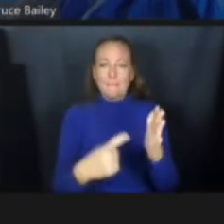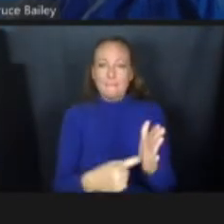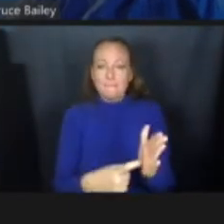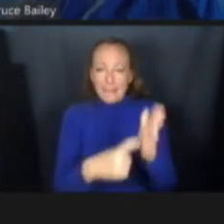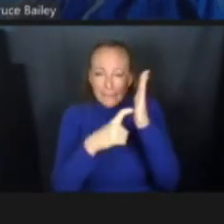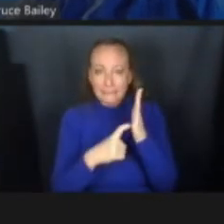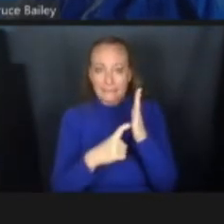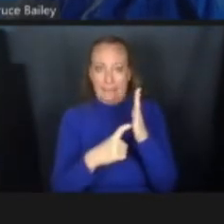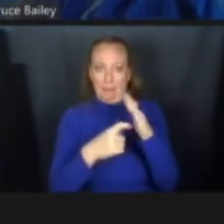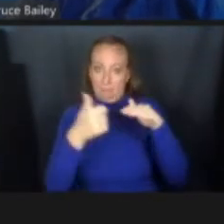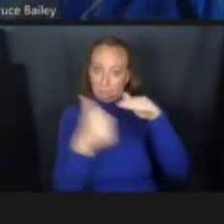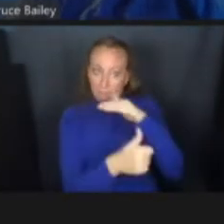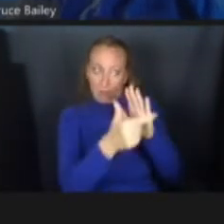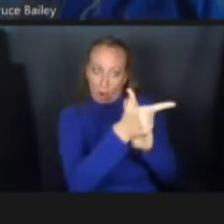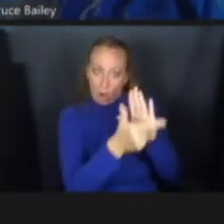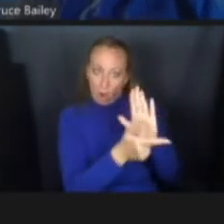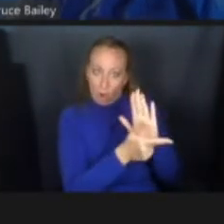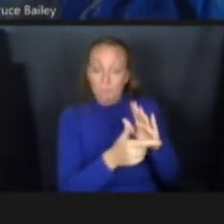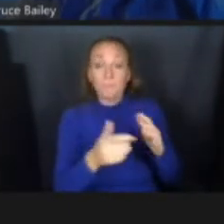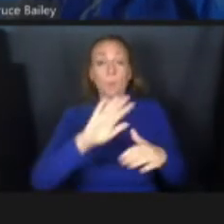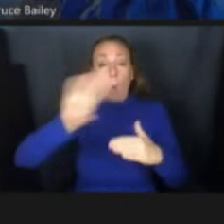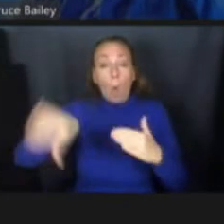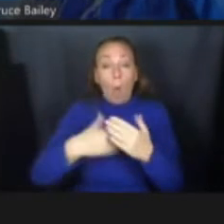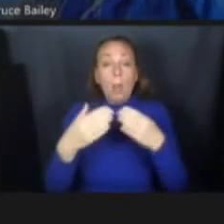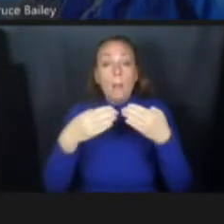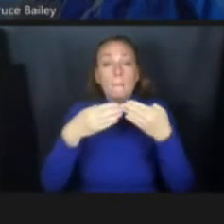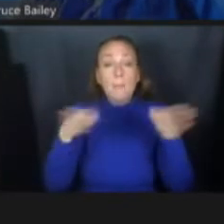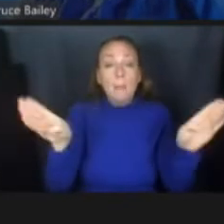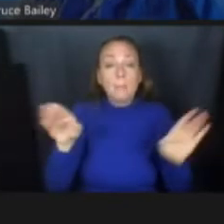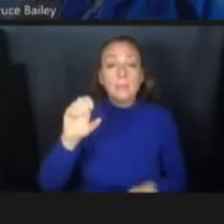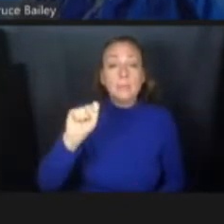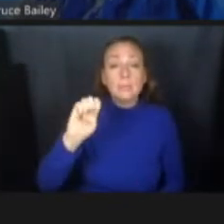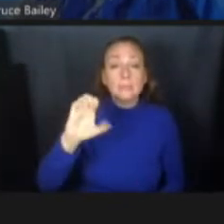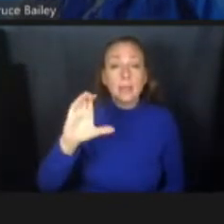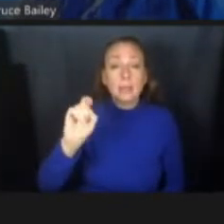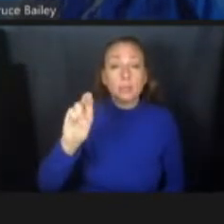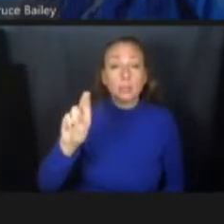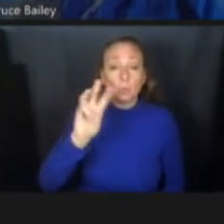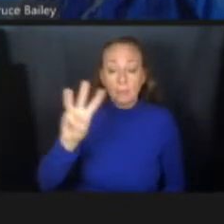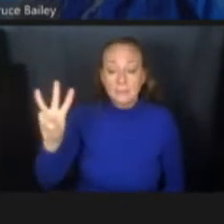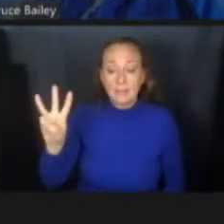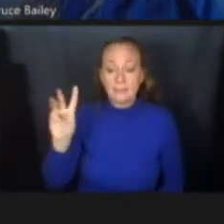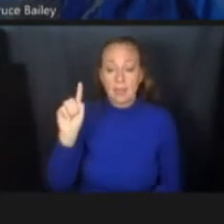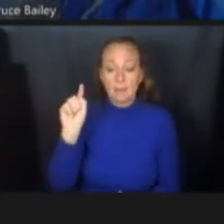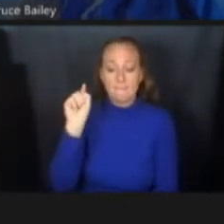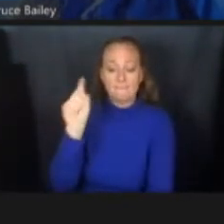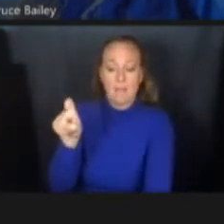So all public sector websites must, conform. Starting in 2020.